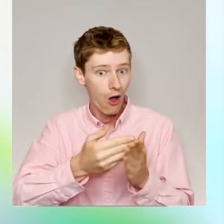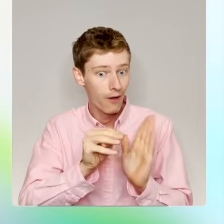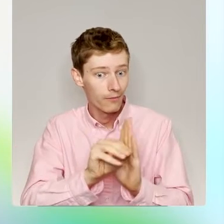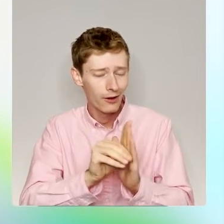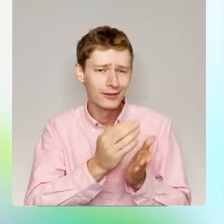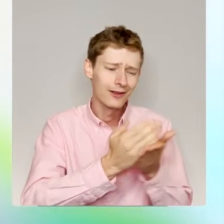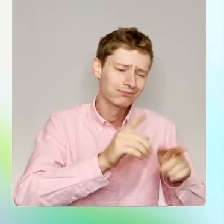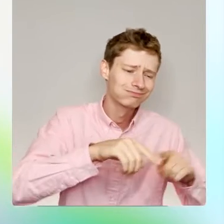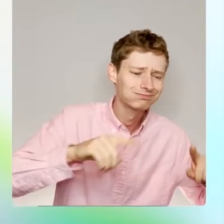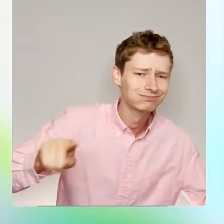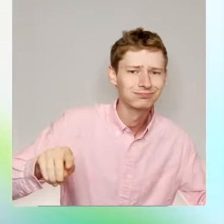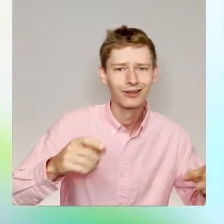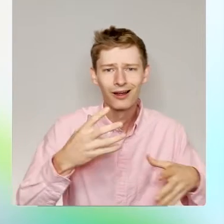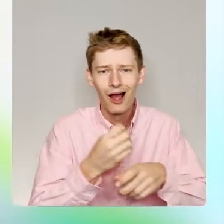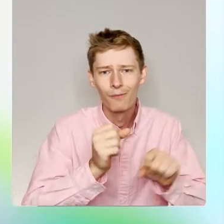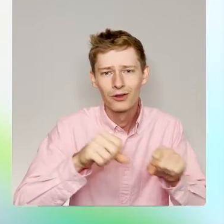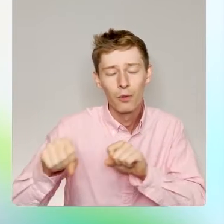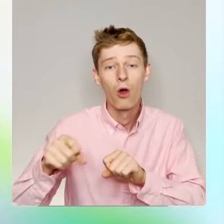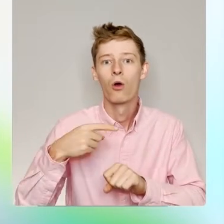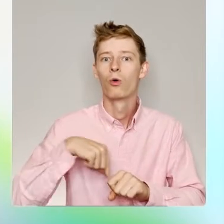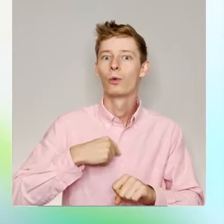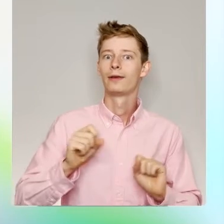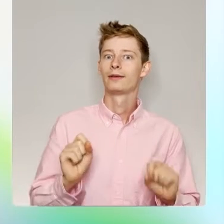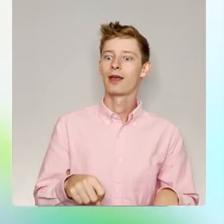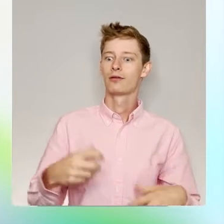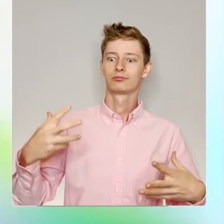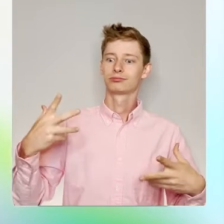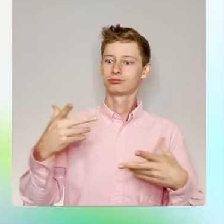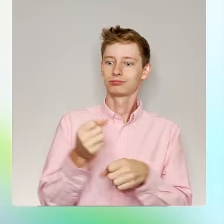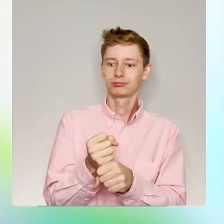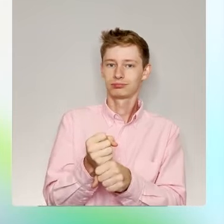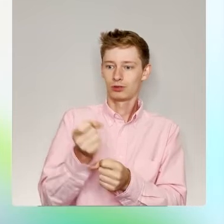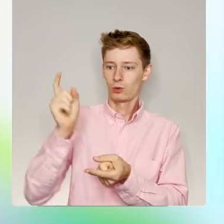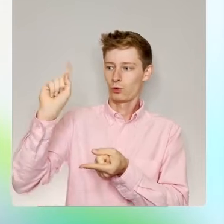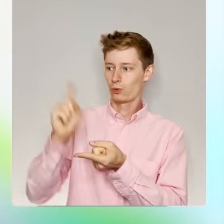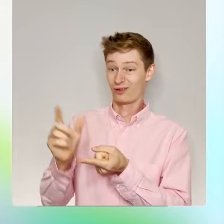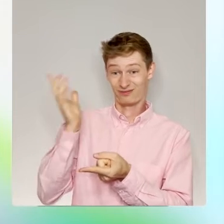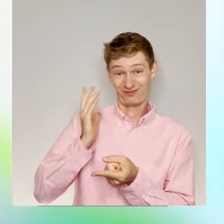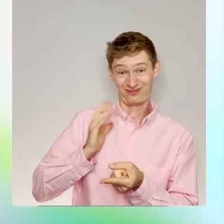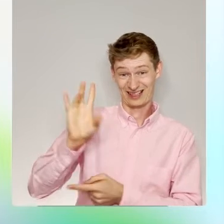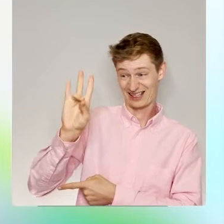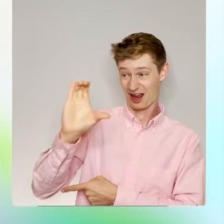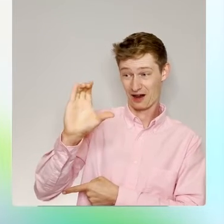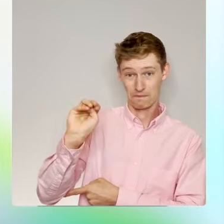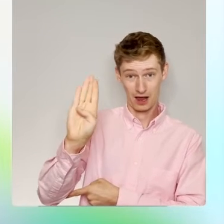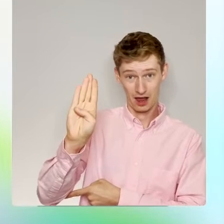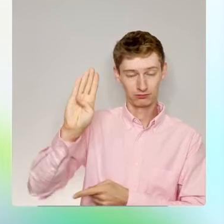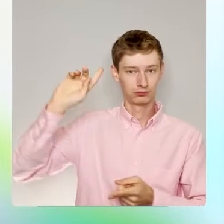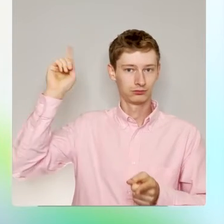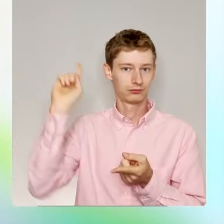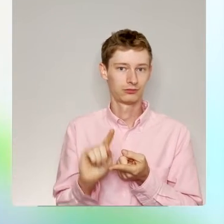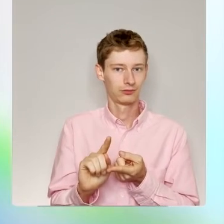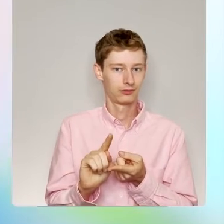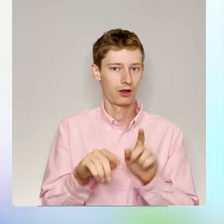but there is still all the audio, and audio is important. Having good sounds can make your experience that much more immersive.